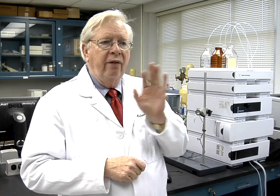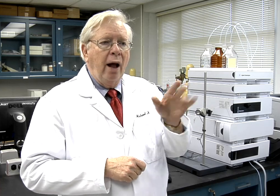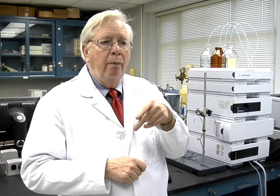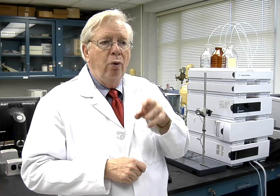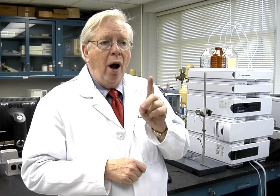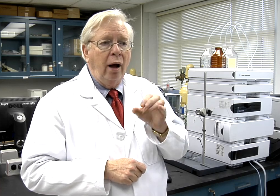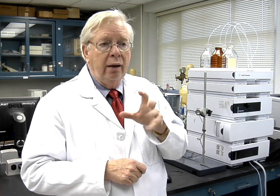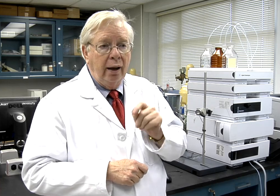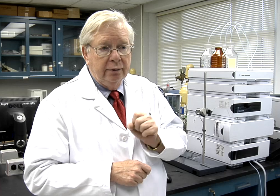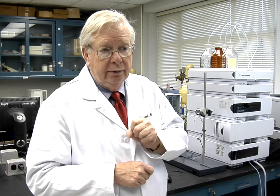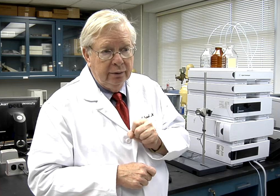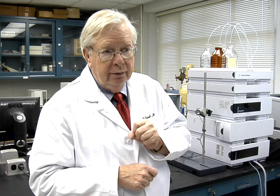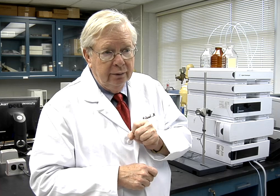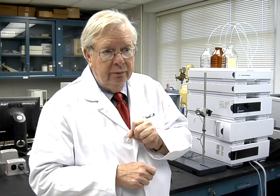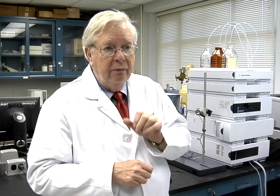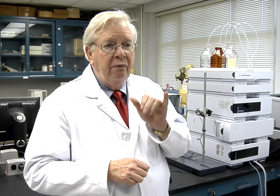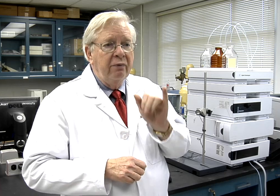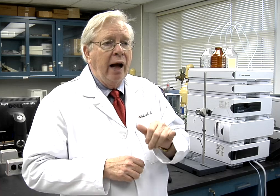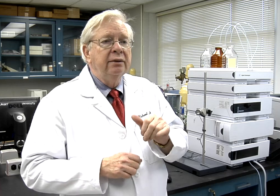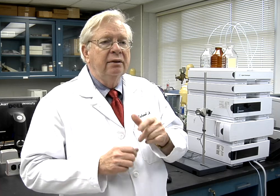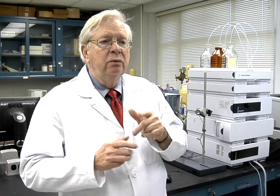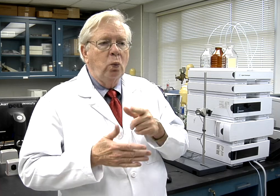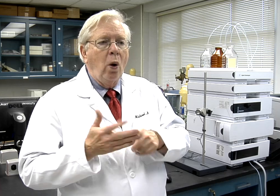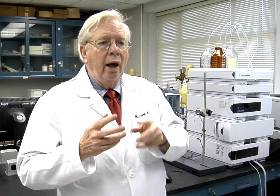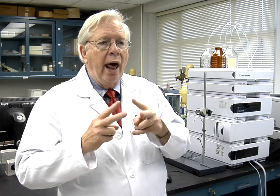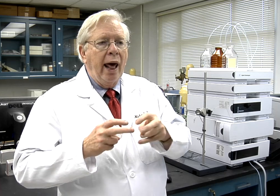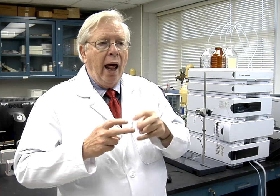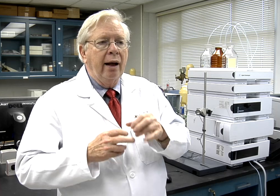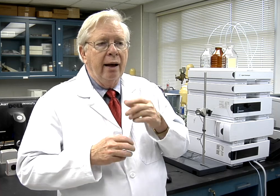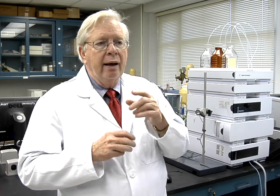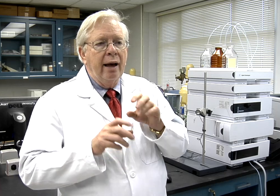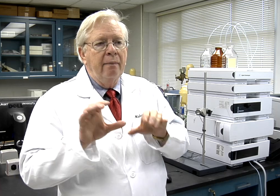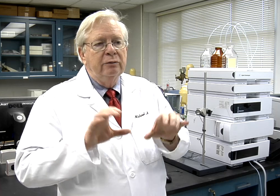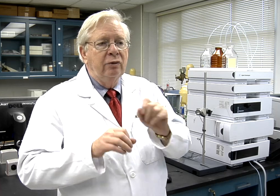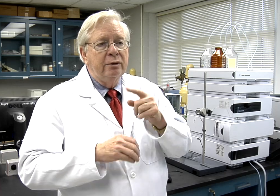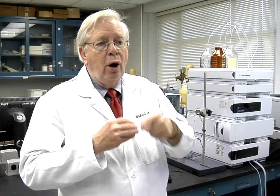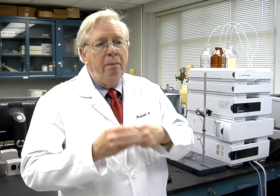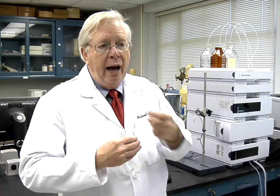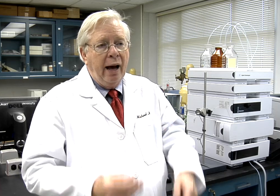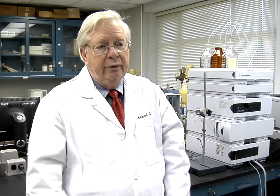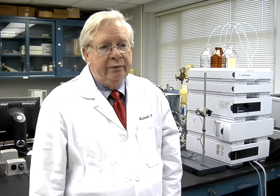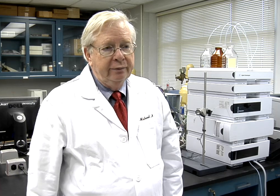of their products; that's what analytical chemistry is all about.